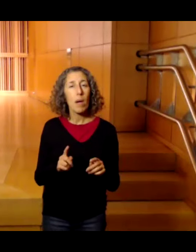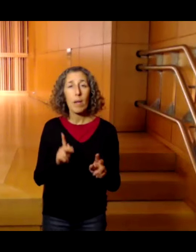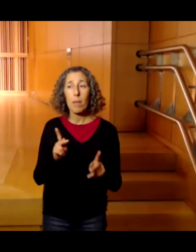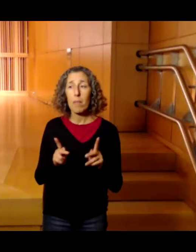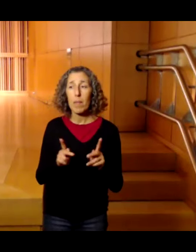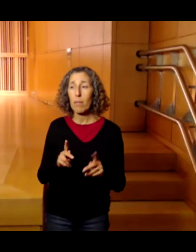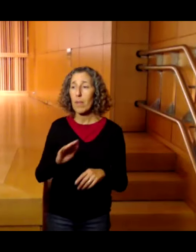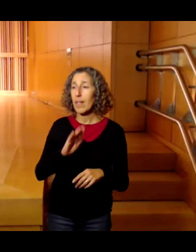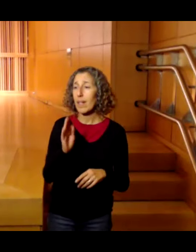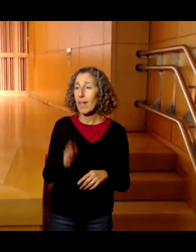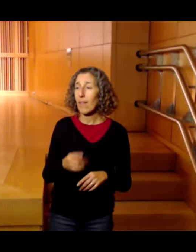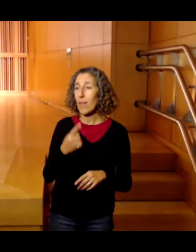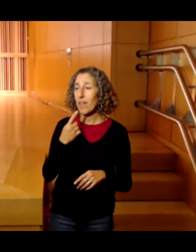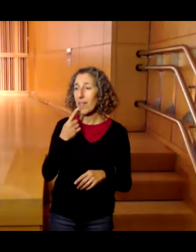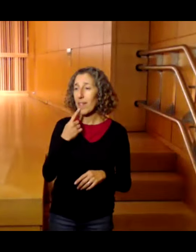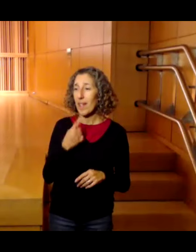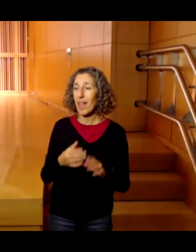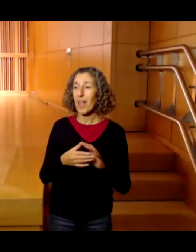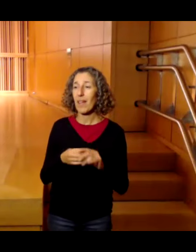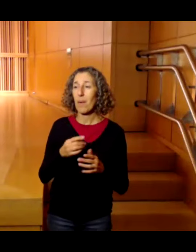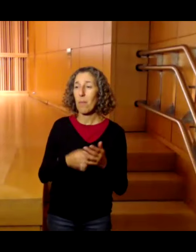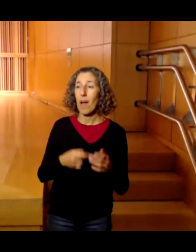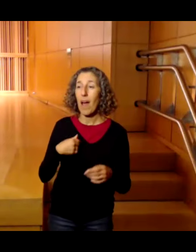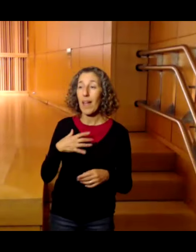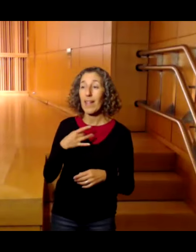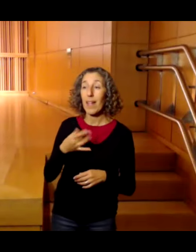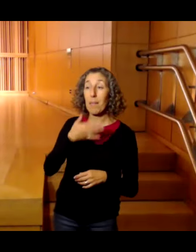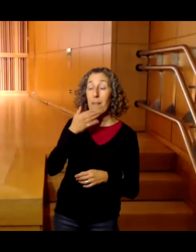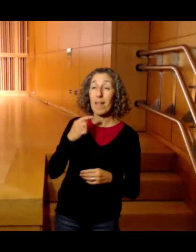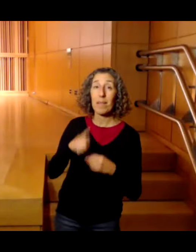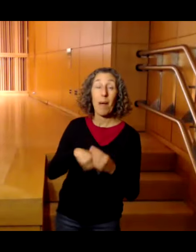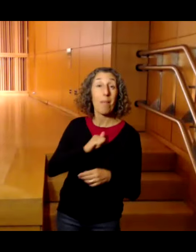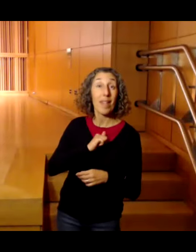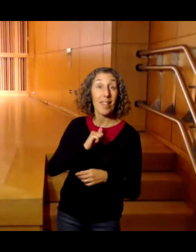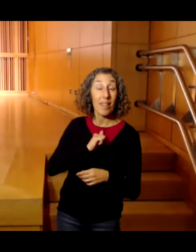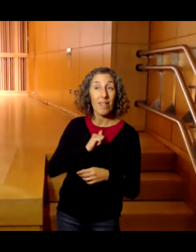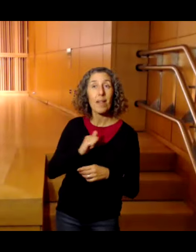Um, and that is that I'm amazing at bringing together.